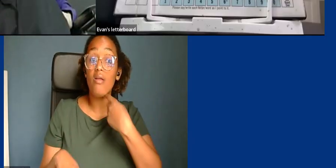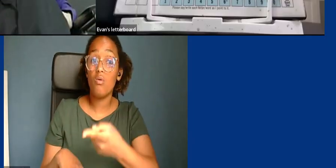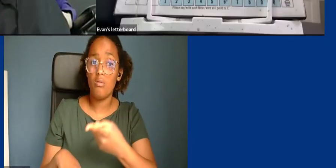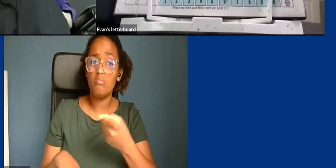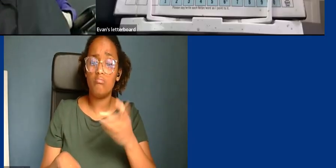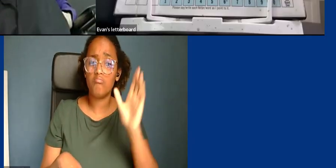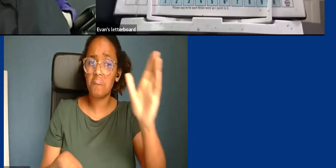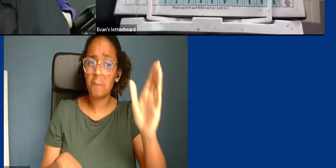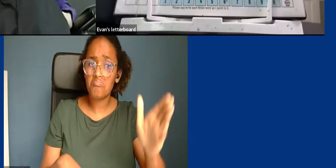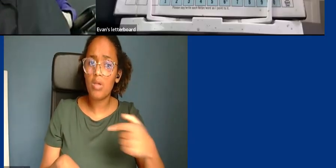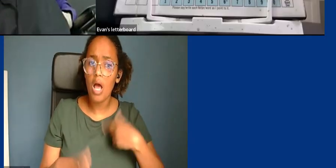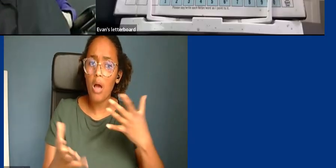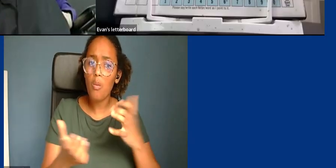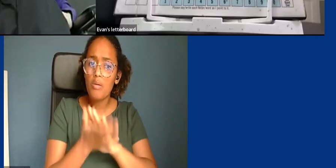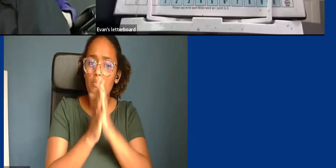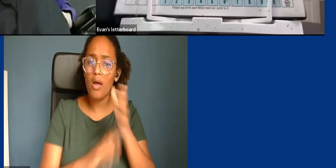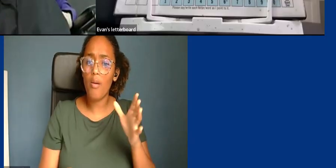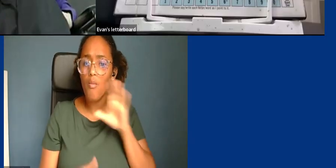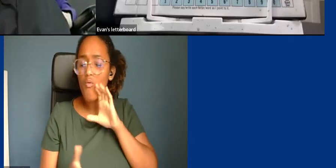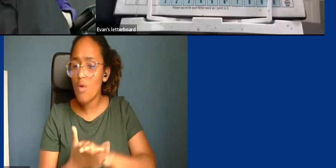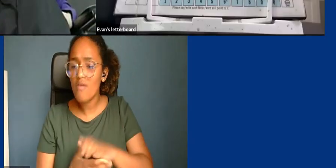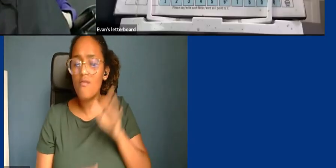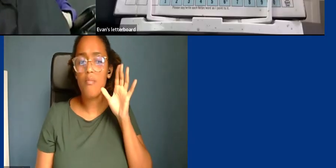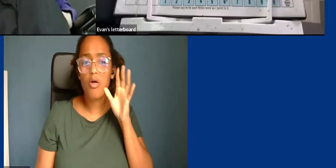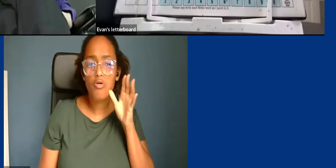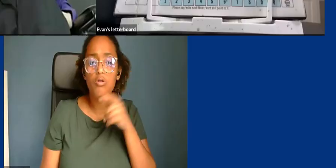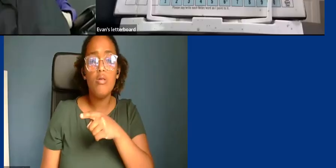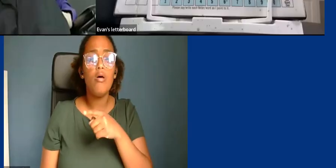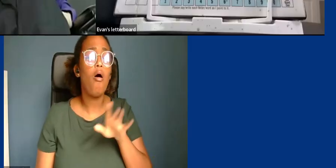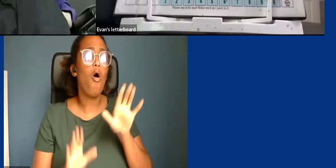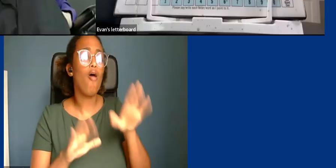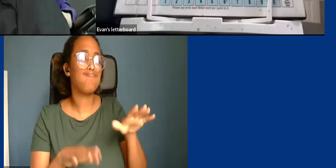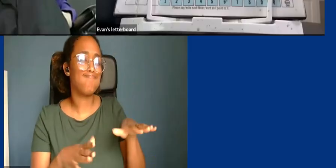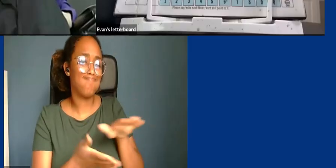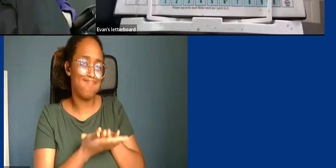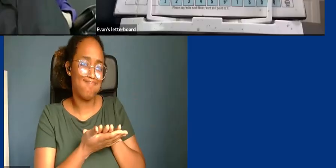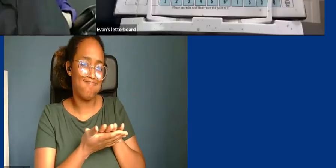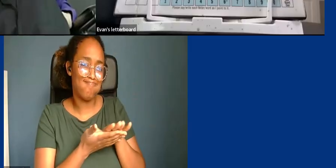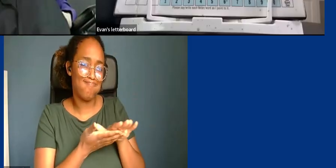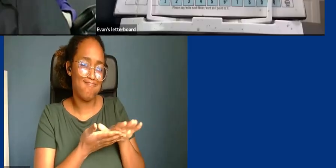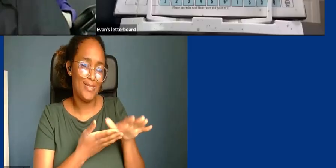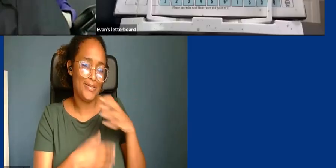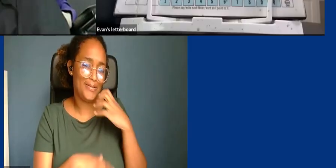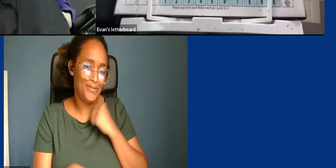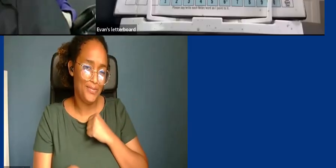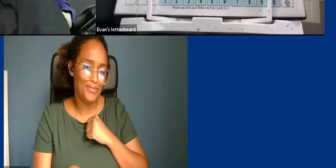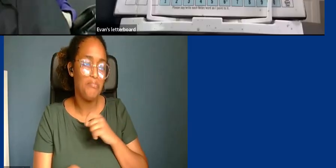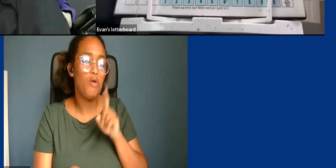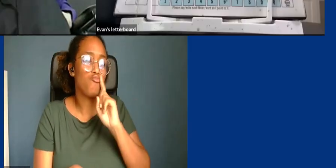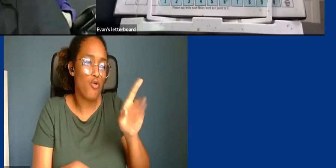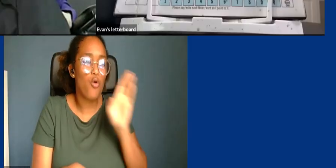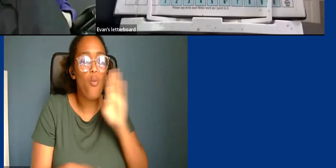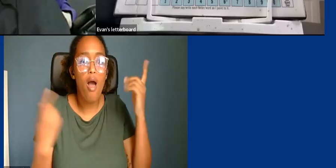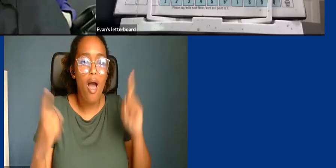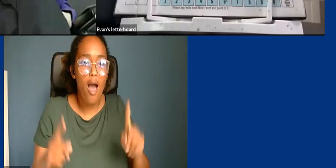would say That's nice, dear. I am sure that that will happen one day for you if you really wanted to.